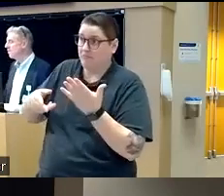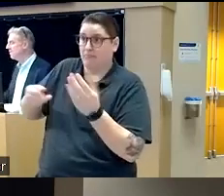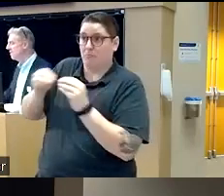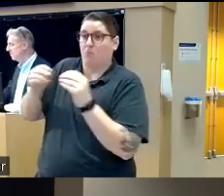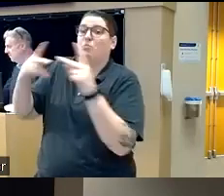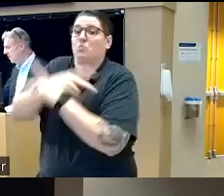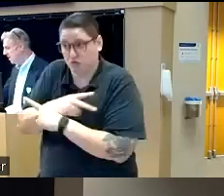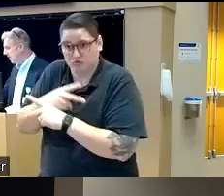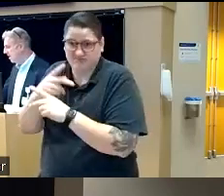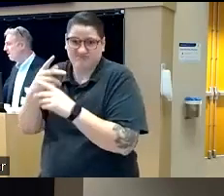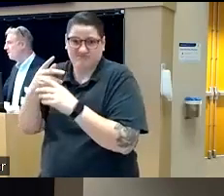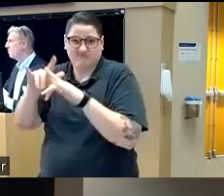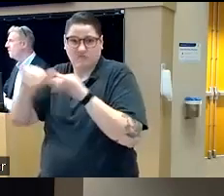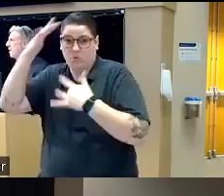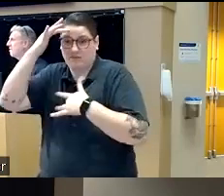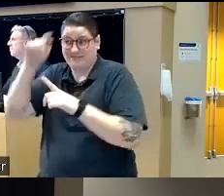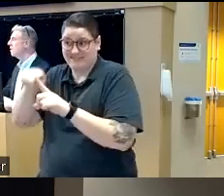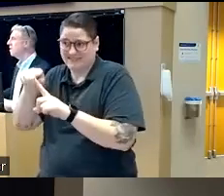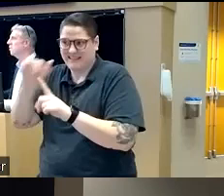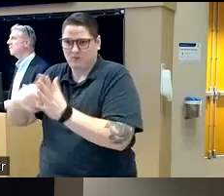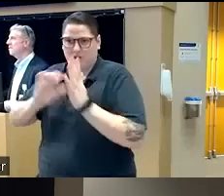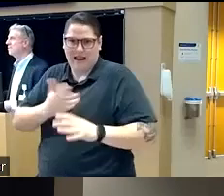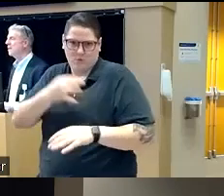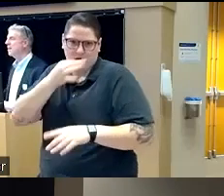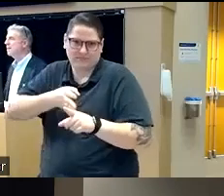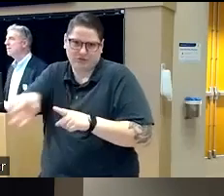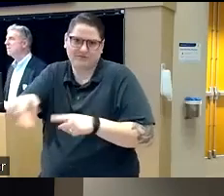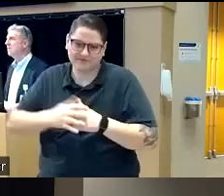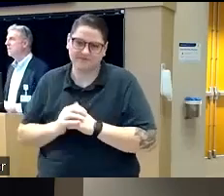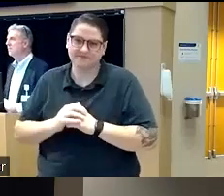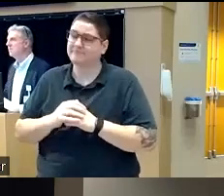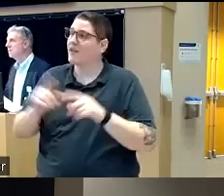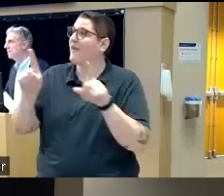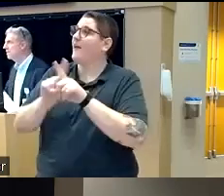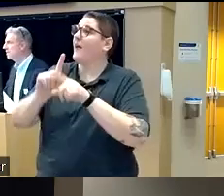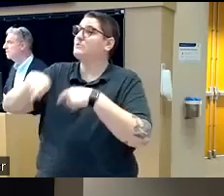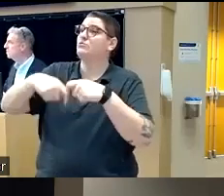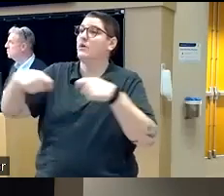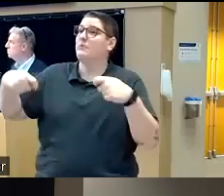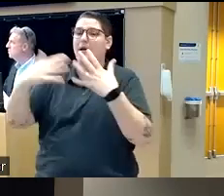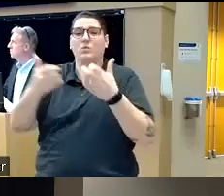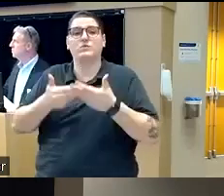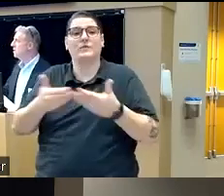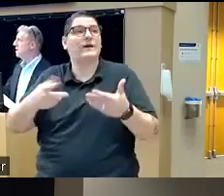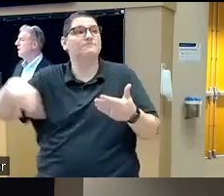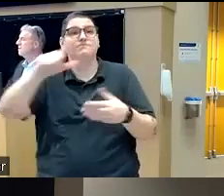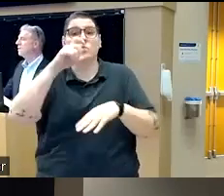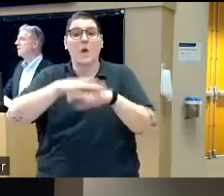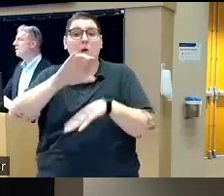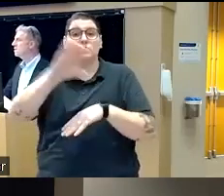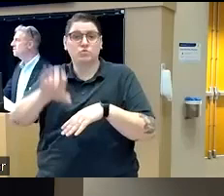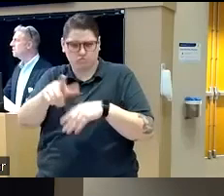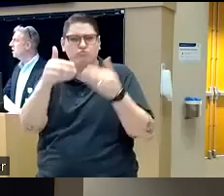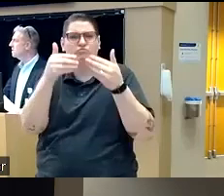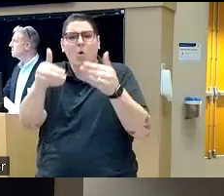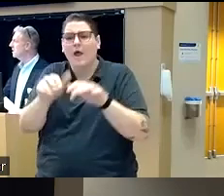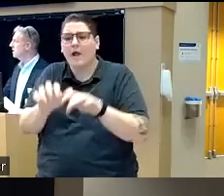expertise as we close I just again invite people that are on Zoom to enter any questions thoughts